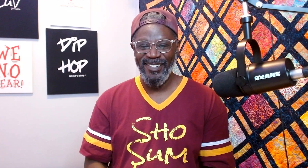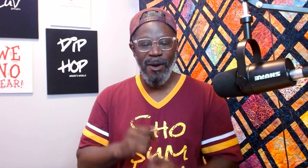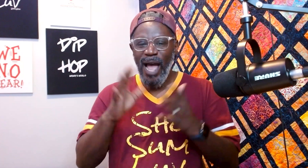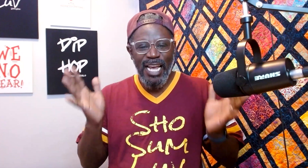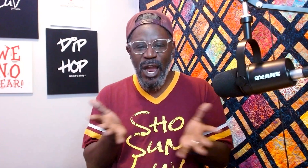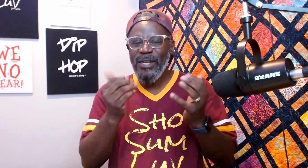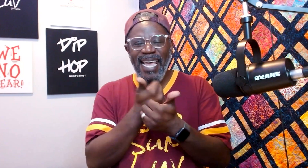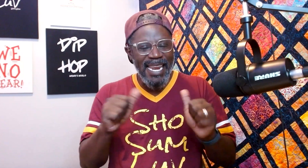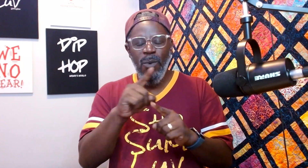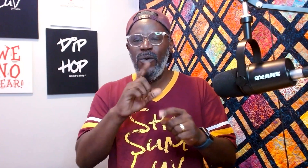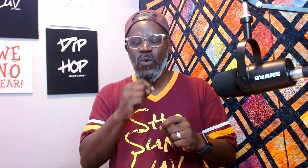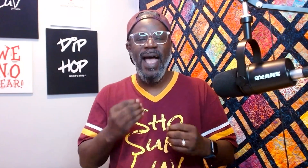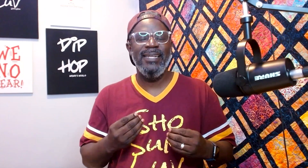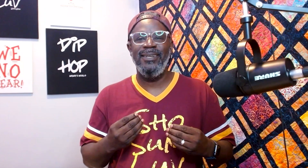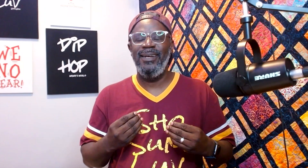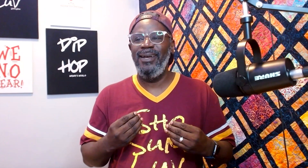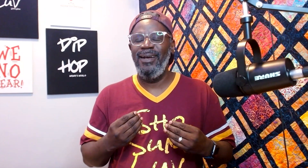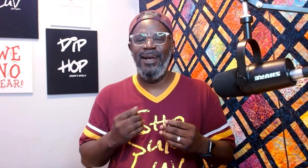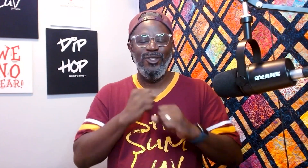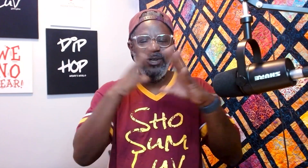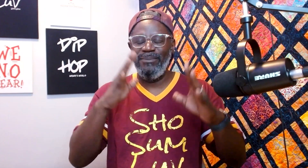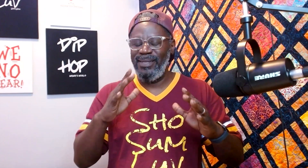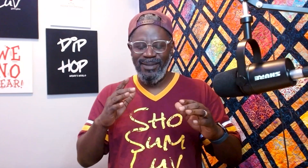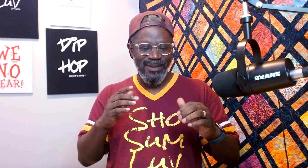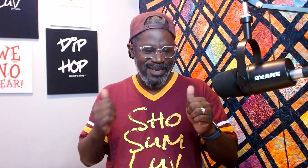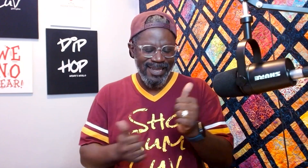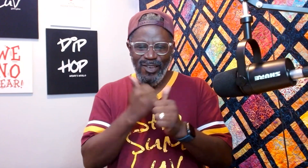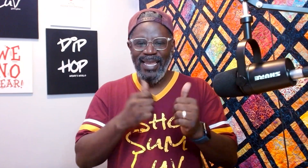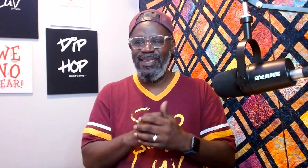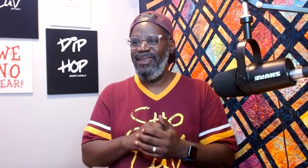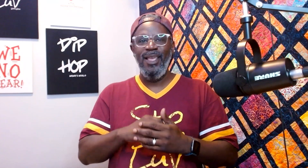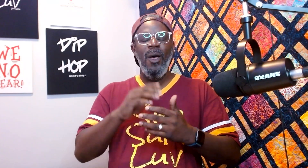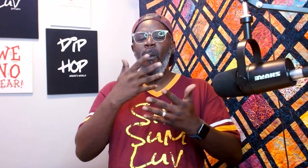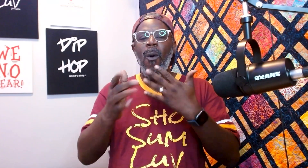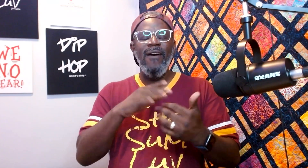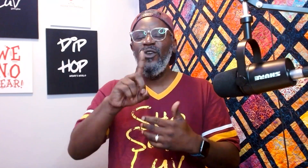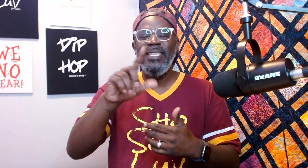So I encourage anyone who has a dream to chase it, whatever your